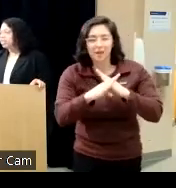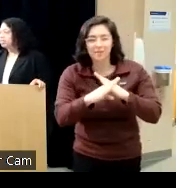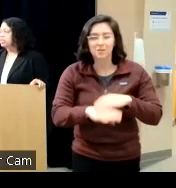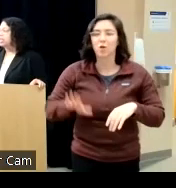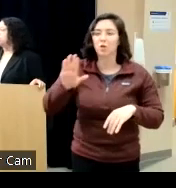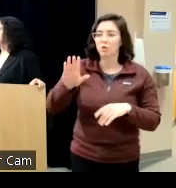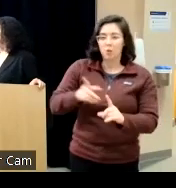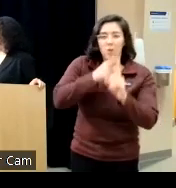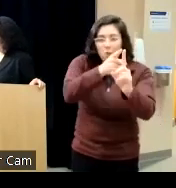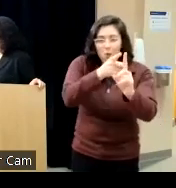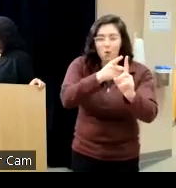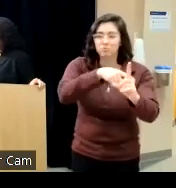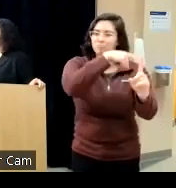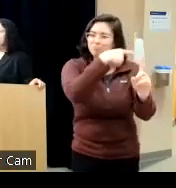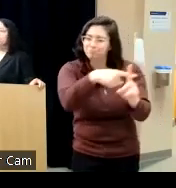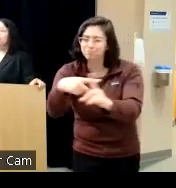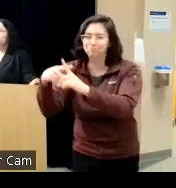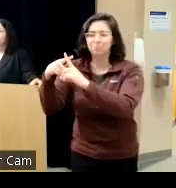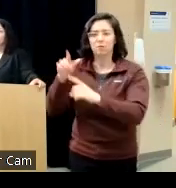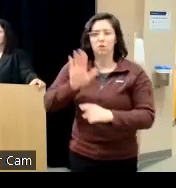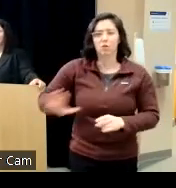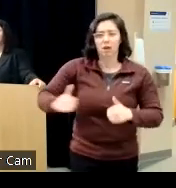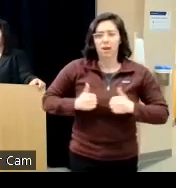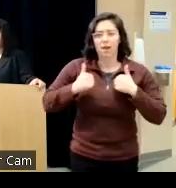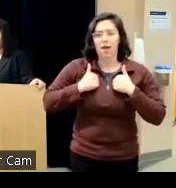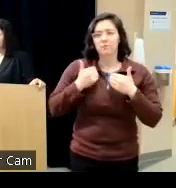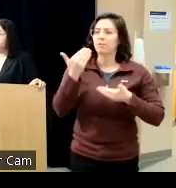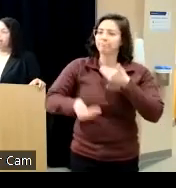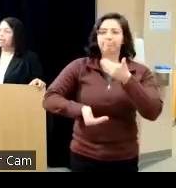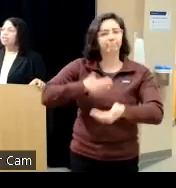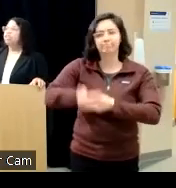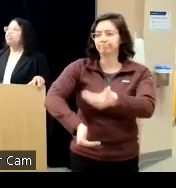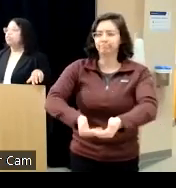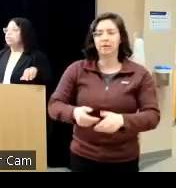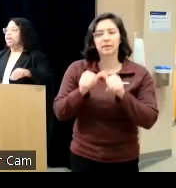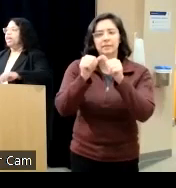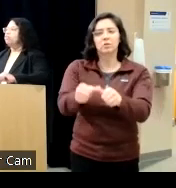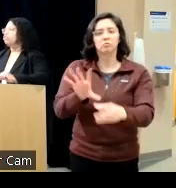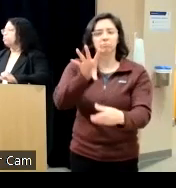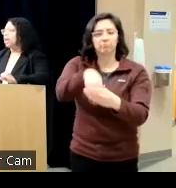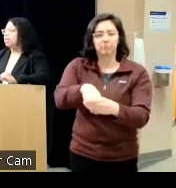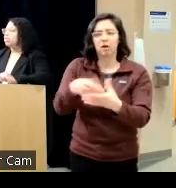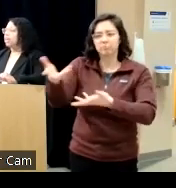assets the things in their lives that allow them to go on and continue to engage despite